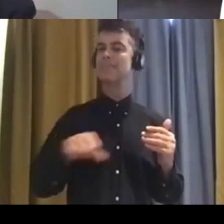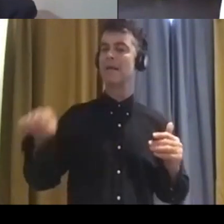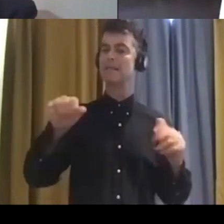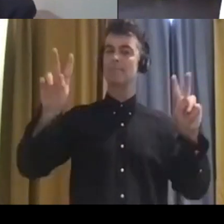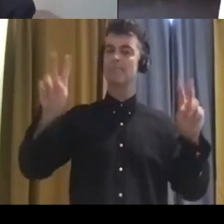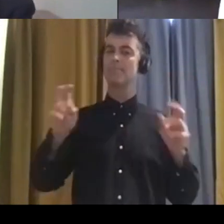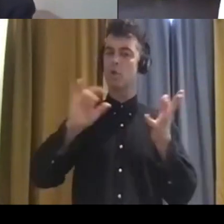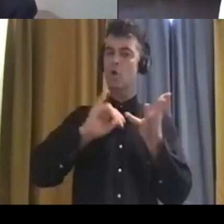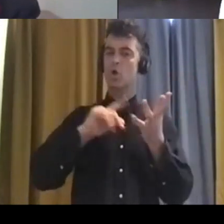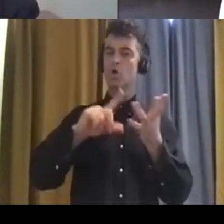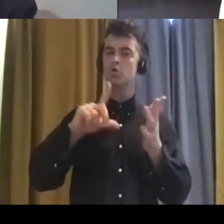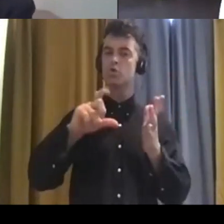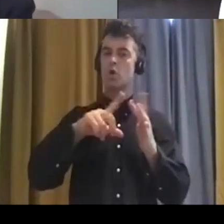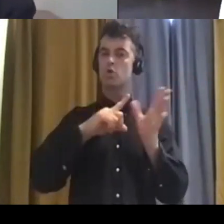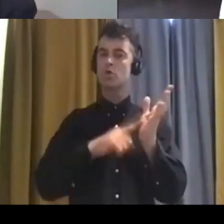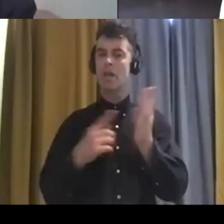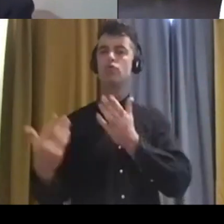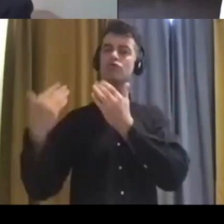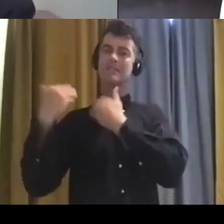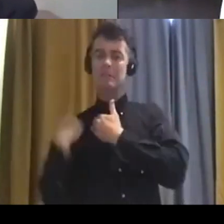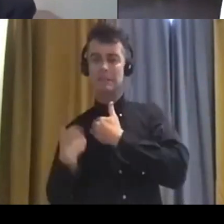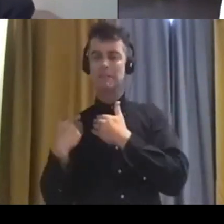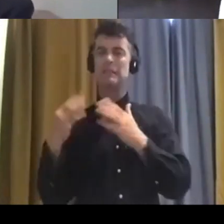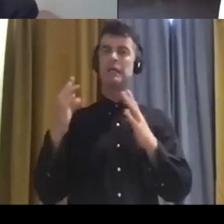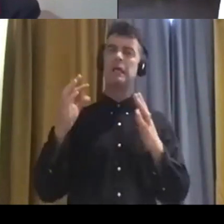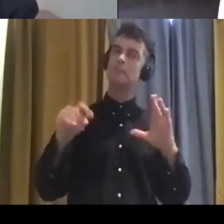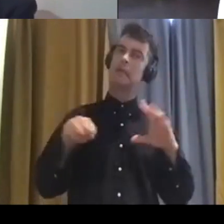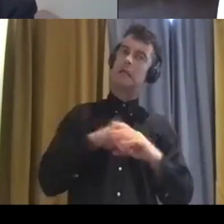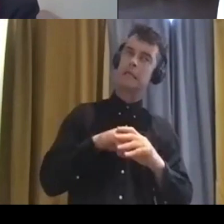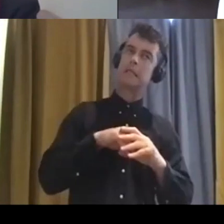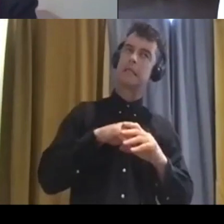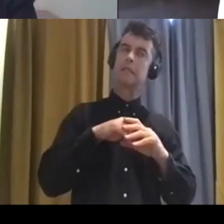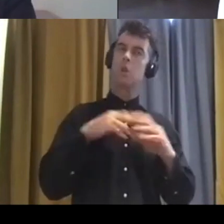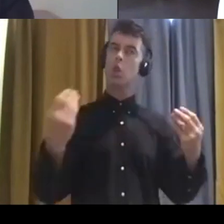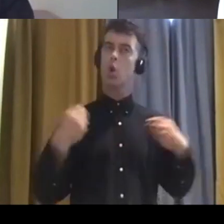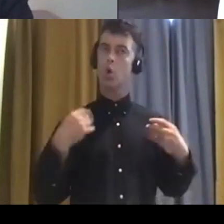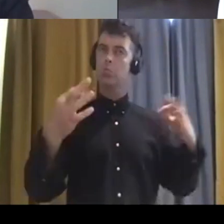social responsibility, corporate you know as part of our plan and I think the realisation